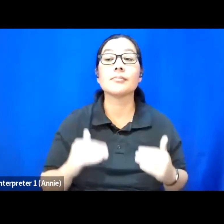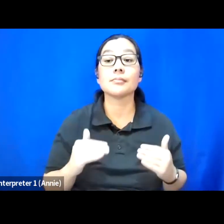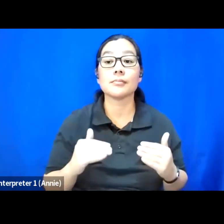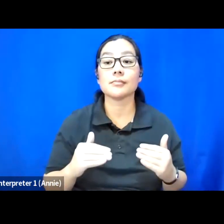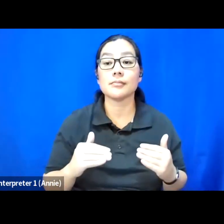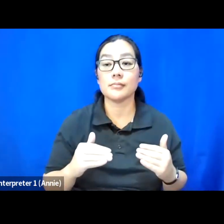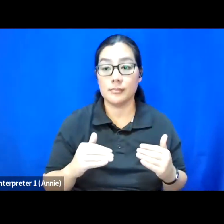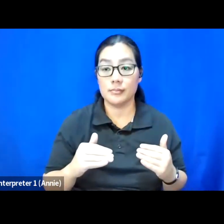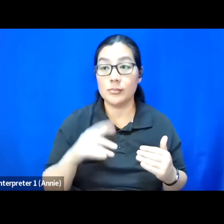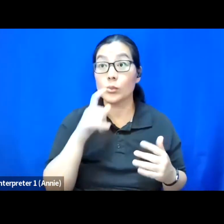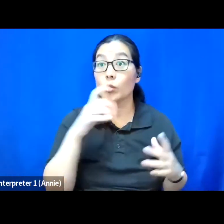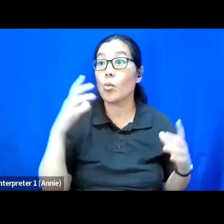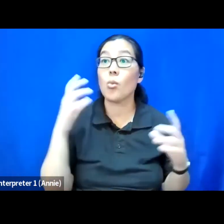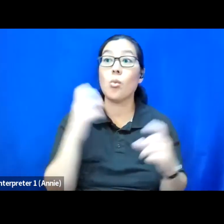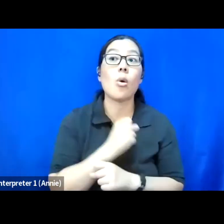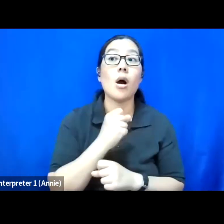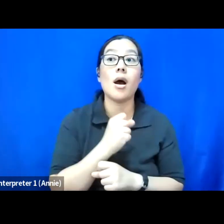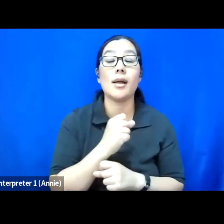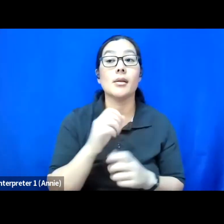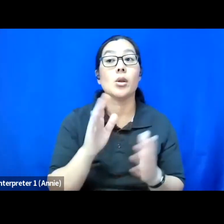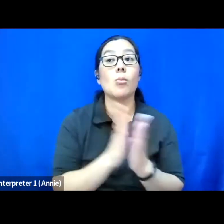J.K. .